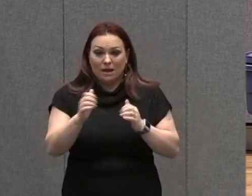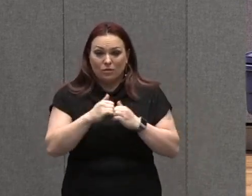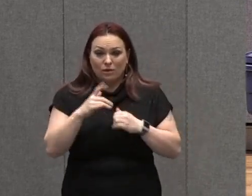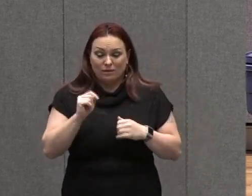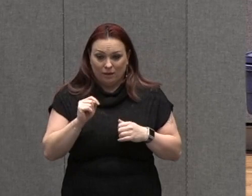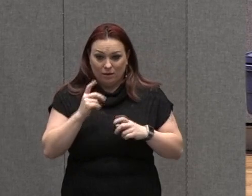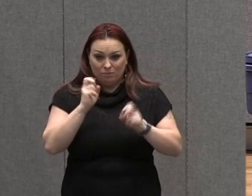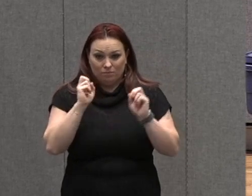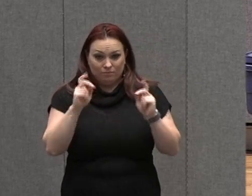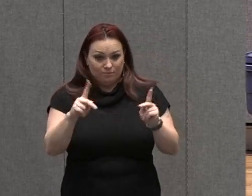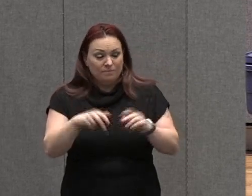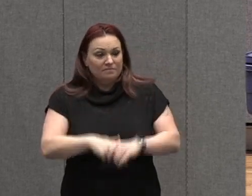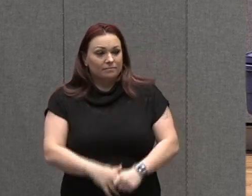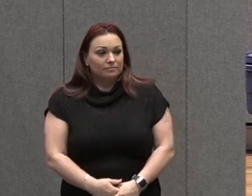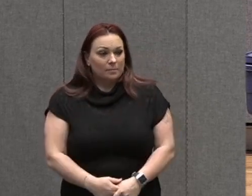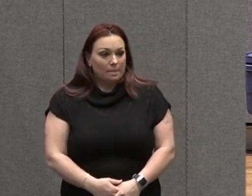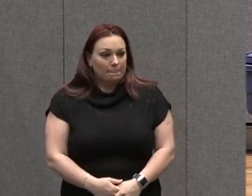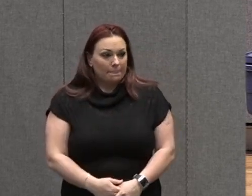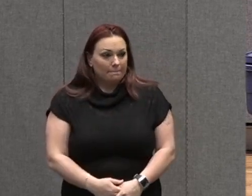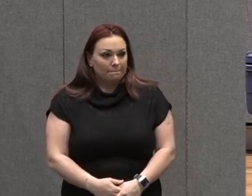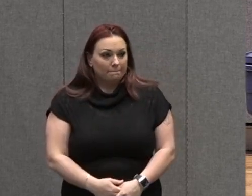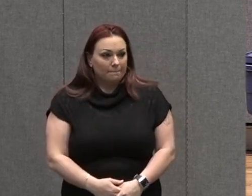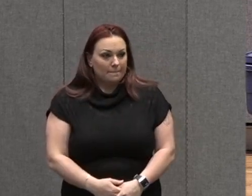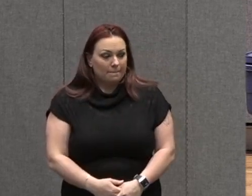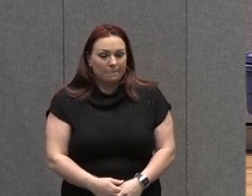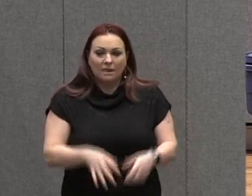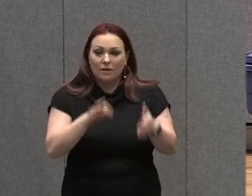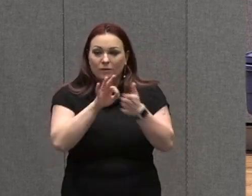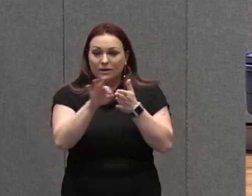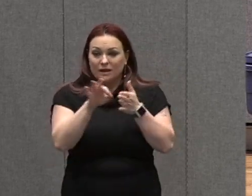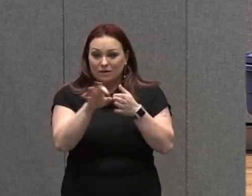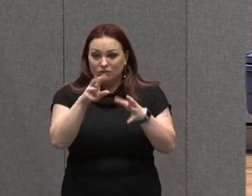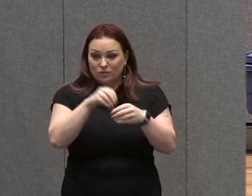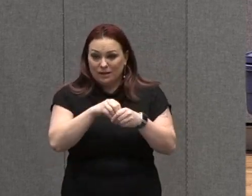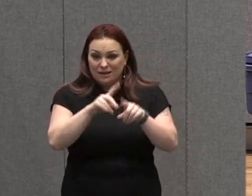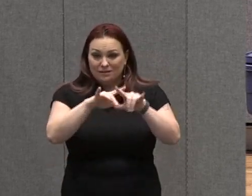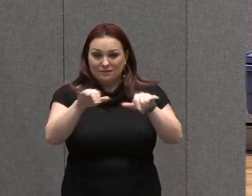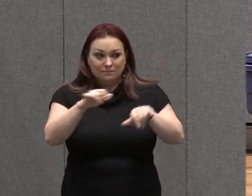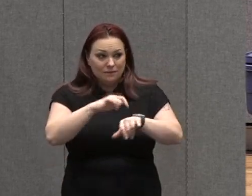Okay so we're gonna get started, and I'll count you in, we'll all start at the same time.